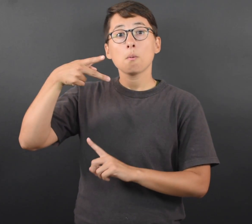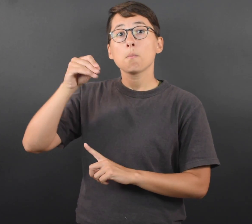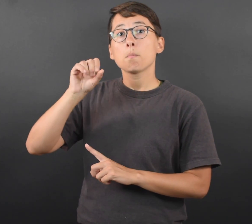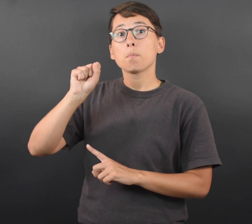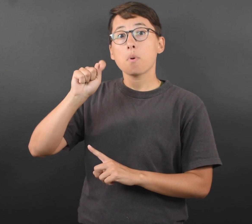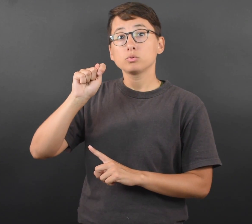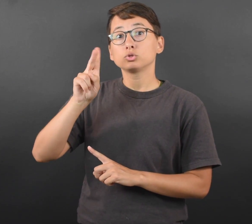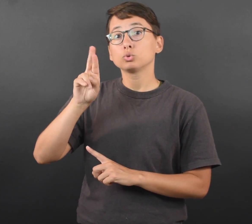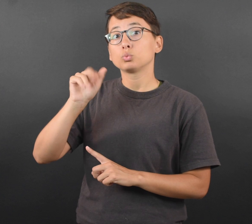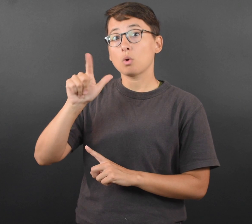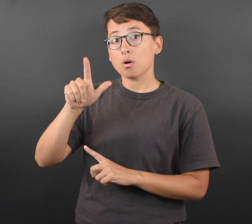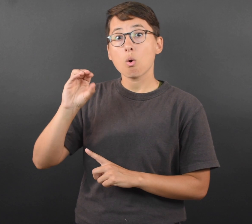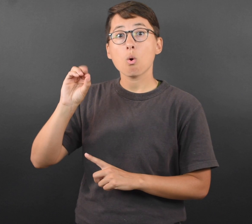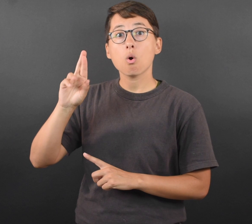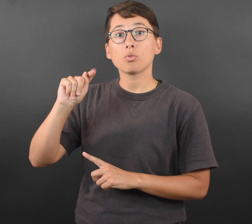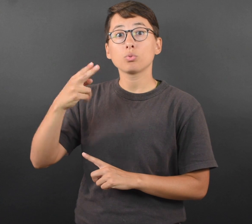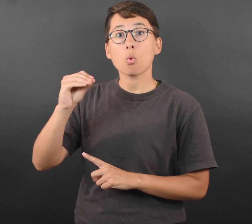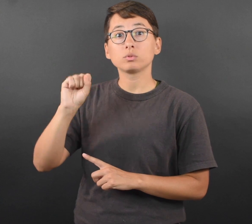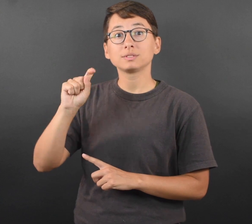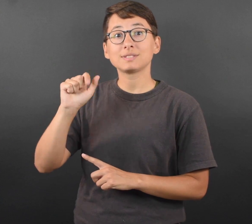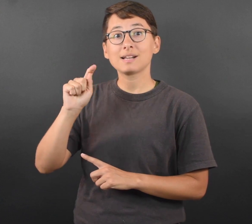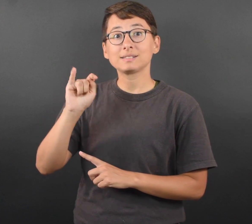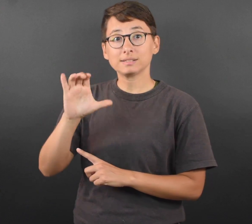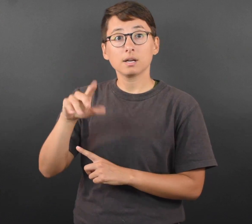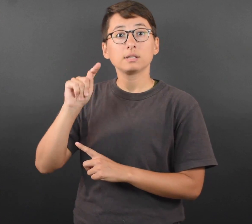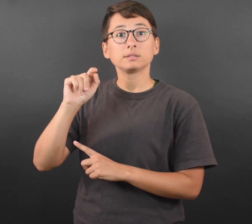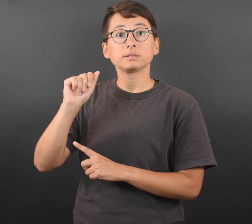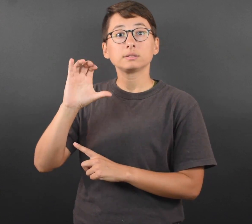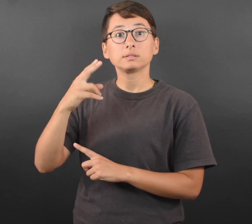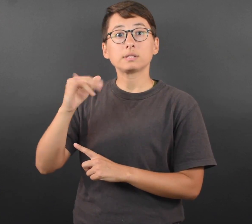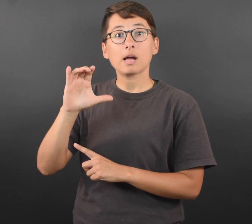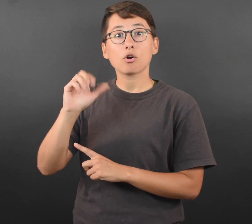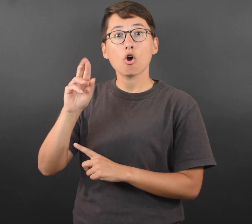Take postural orthostatic tachycardia syndrome,